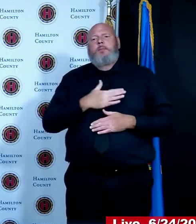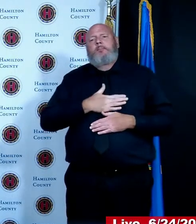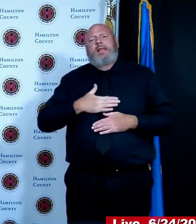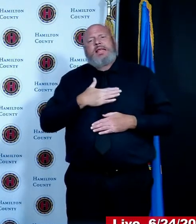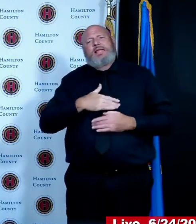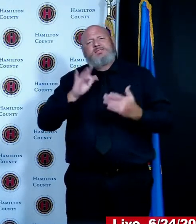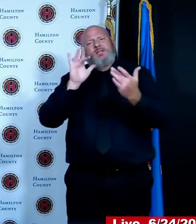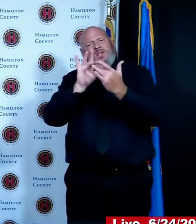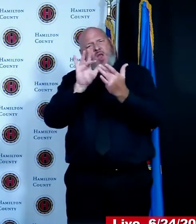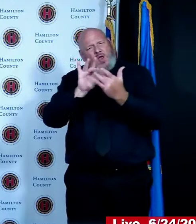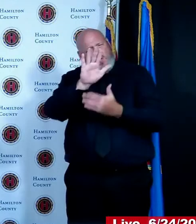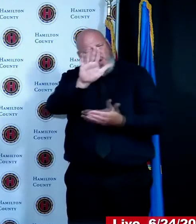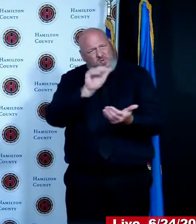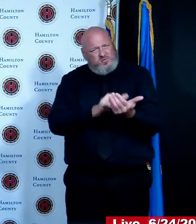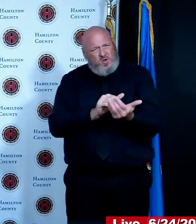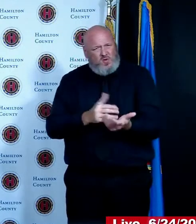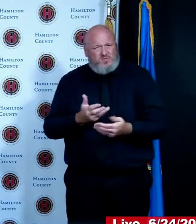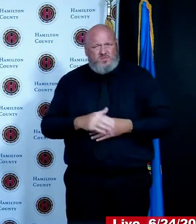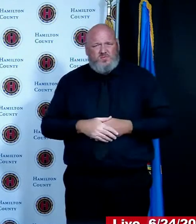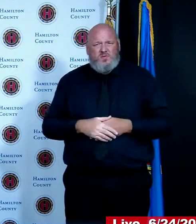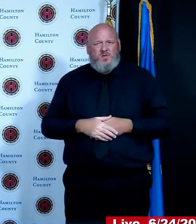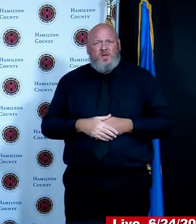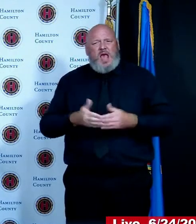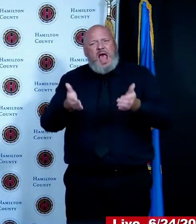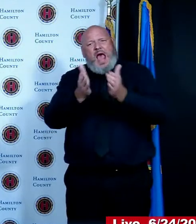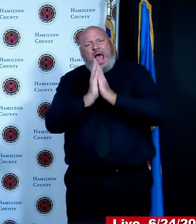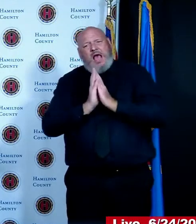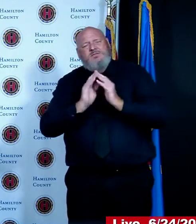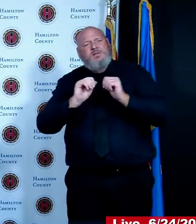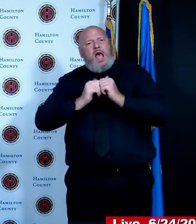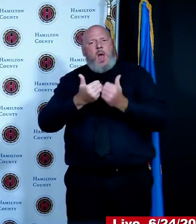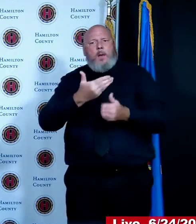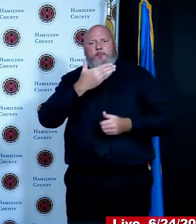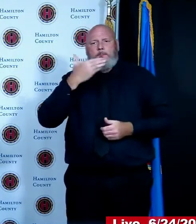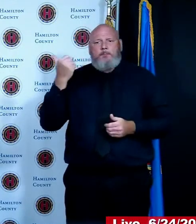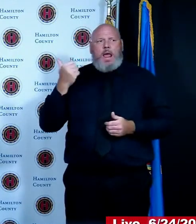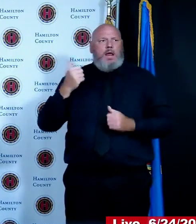additional precautions but most importantly if you have been tested for